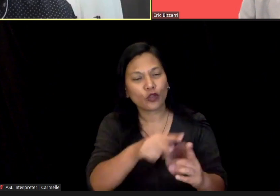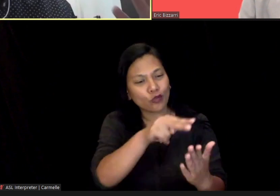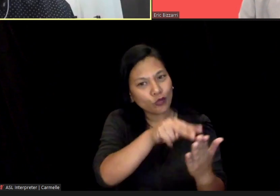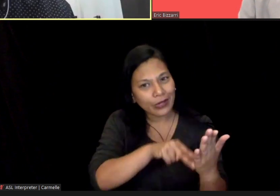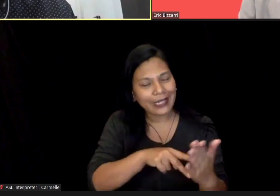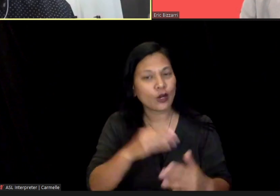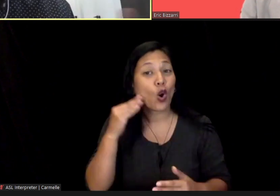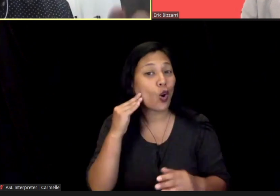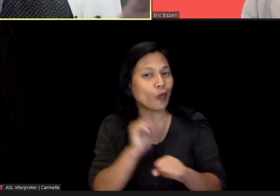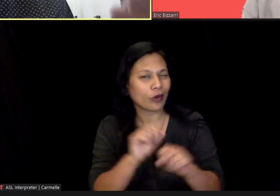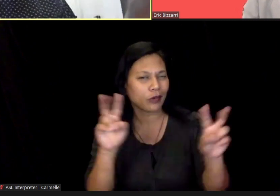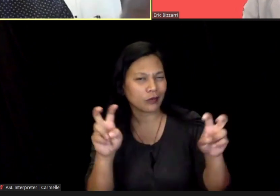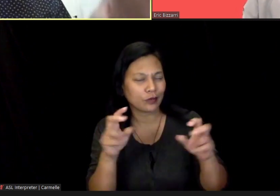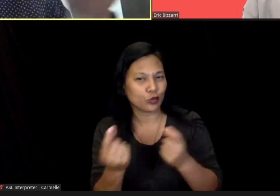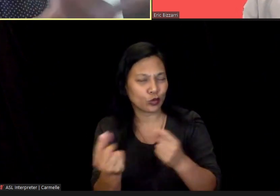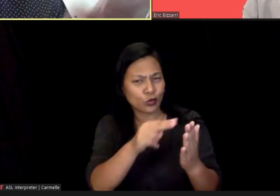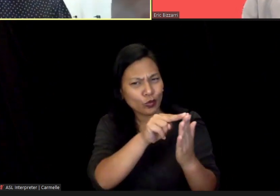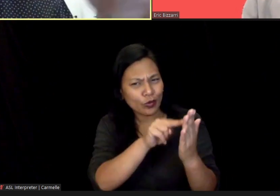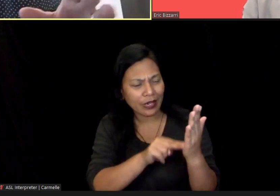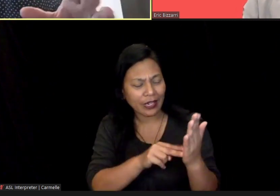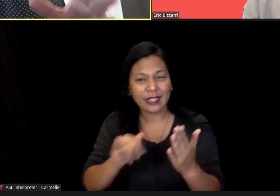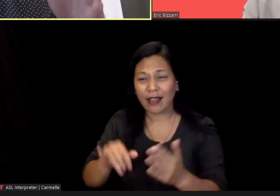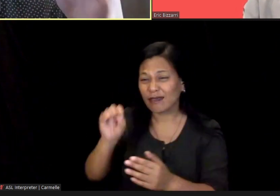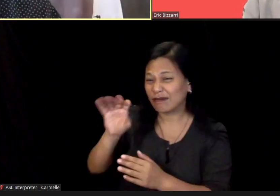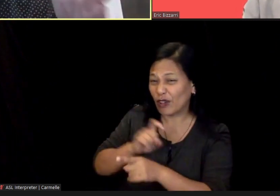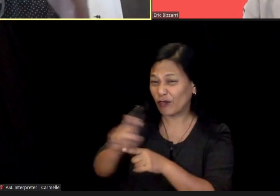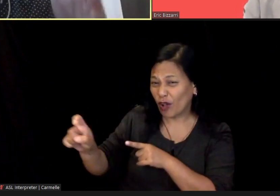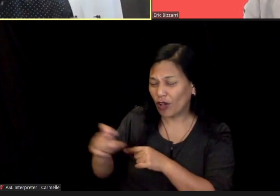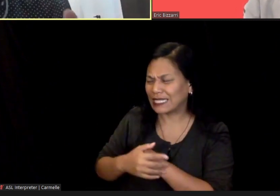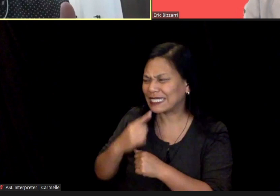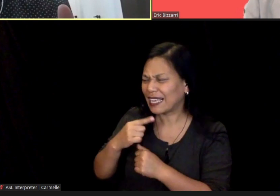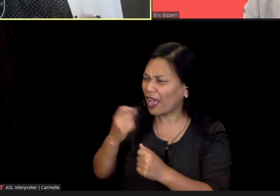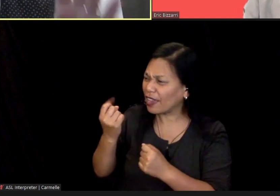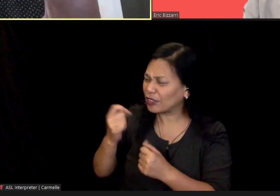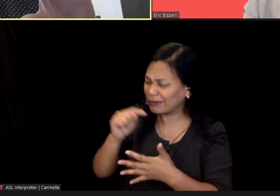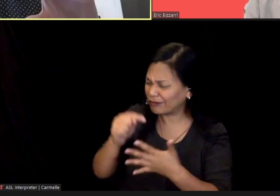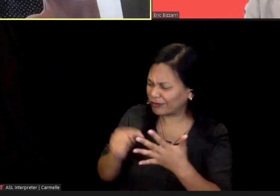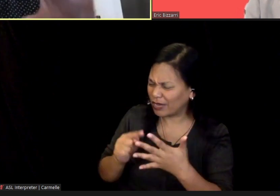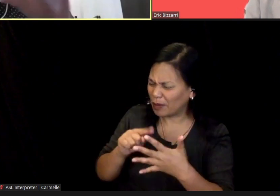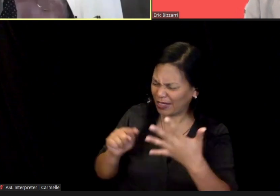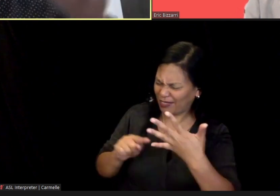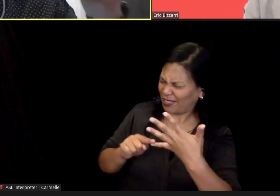and intelligent and say, I understand, you know, X, Y, Z, but on this, you know, fifth element, what am I doing?